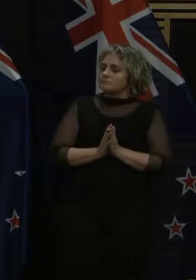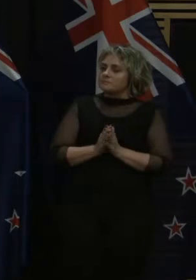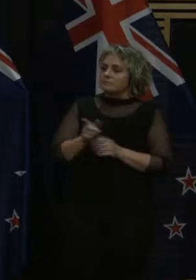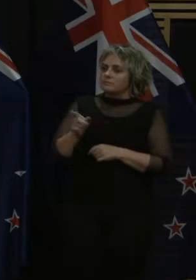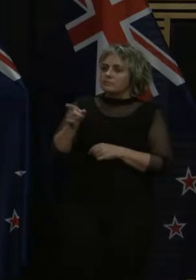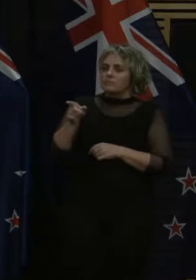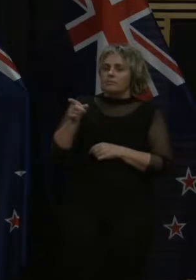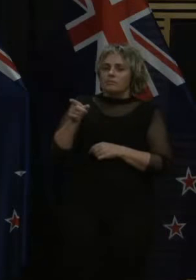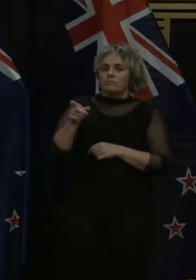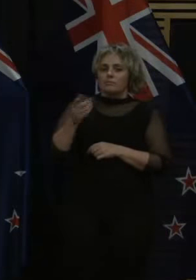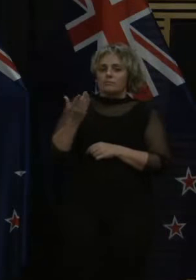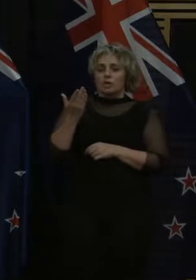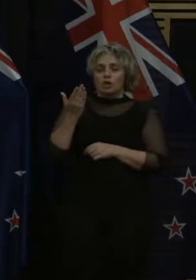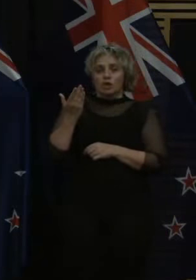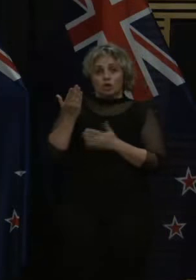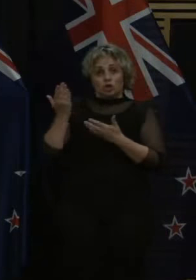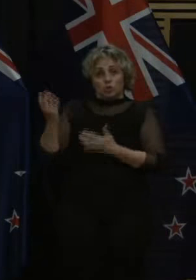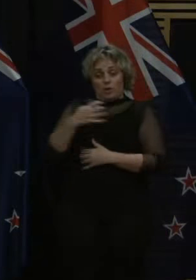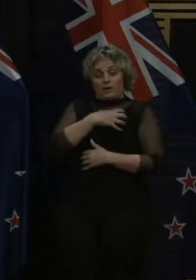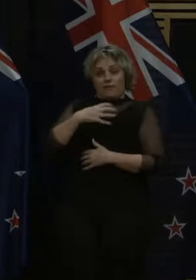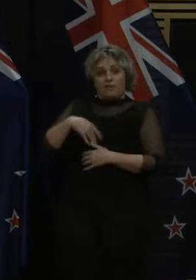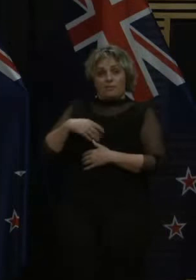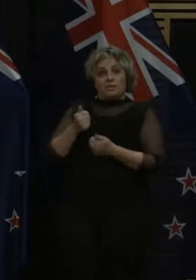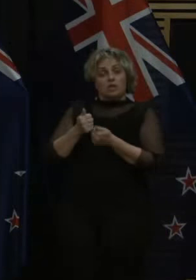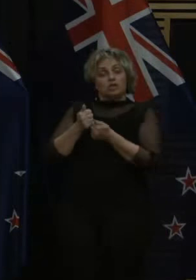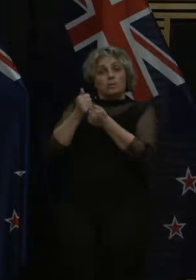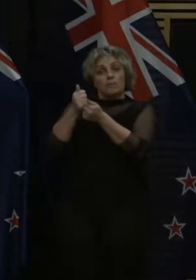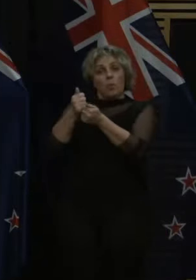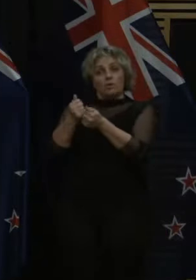those verification processes in the way that protects privacy, but also allows you to move